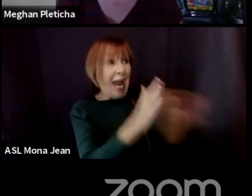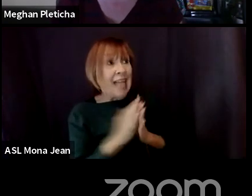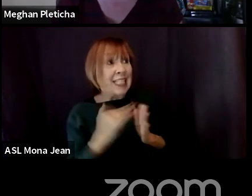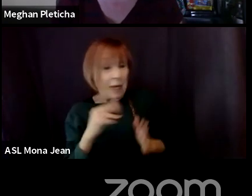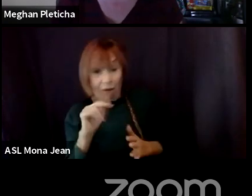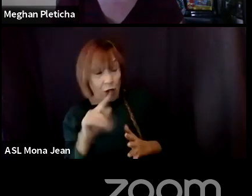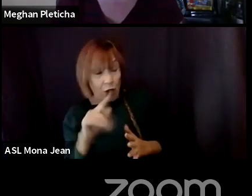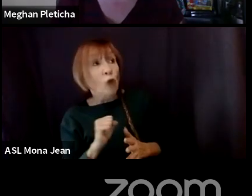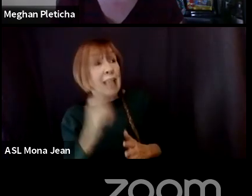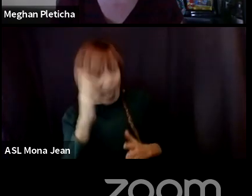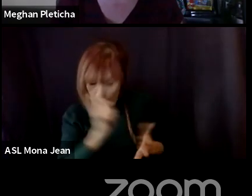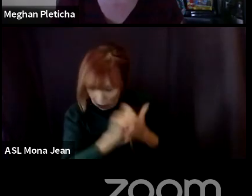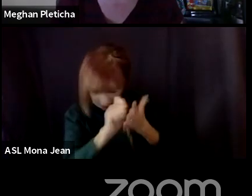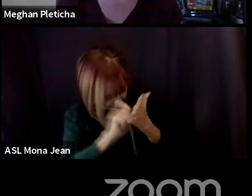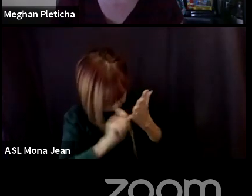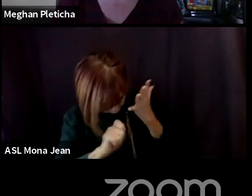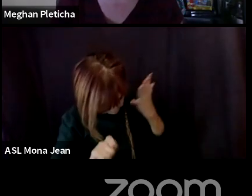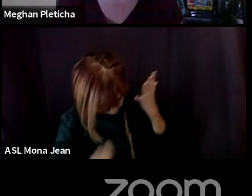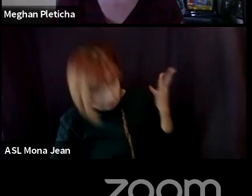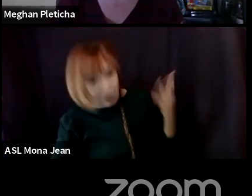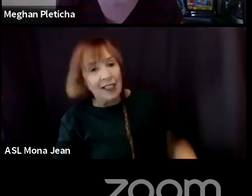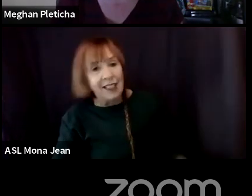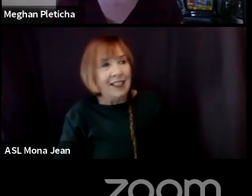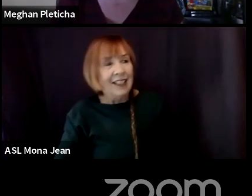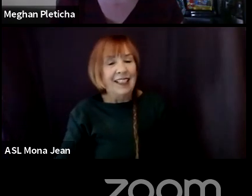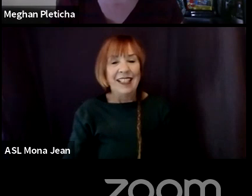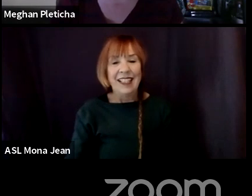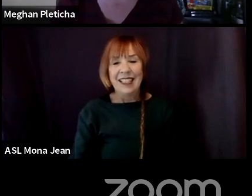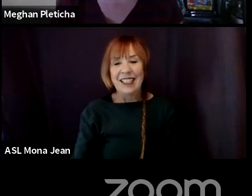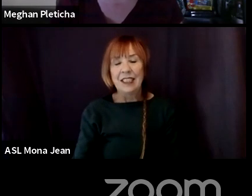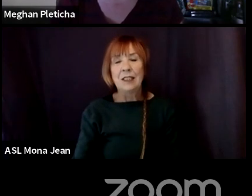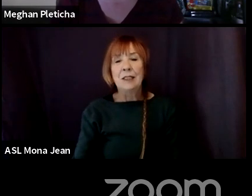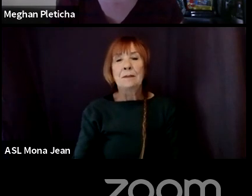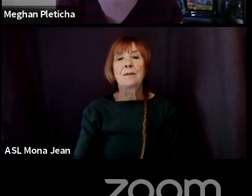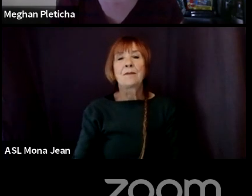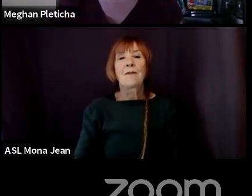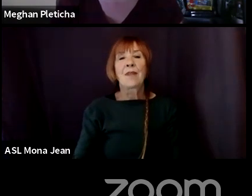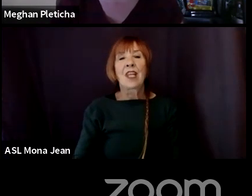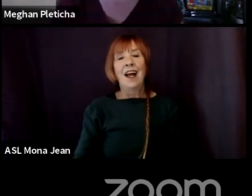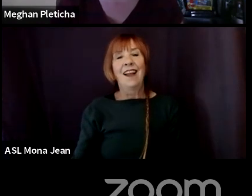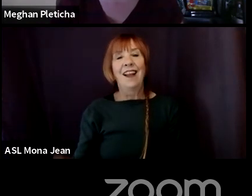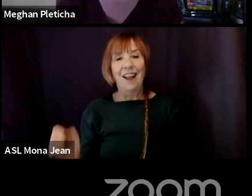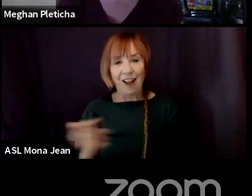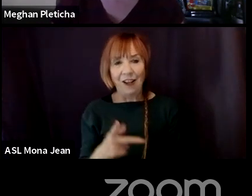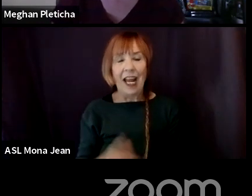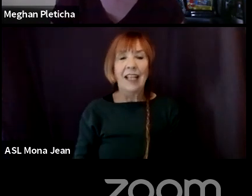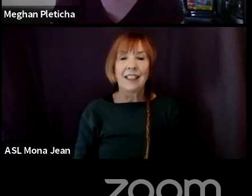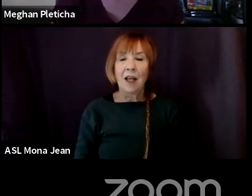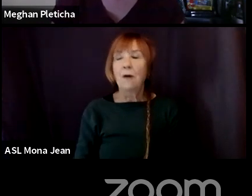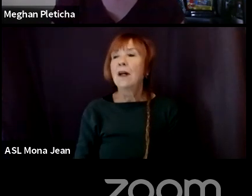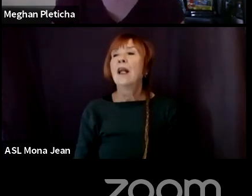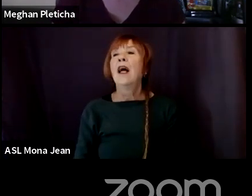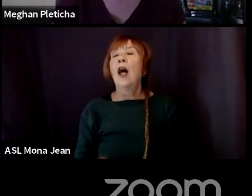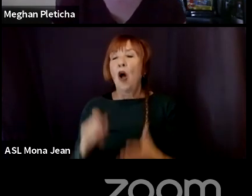Well, speaking of that Hilliard, Yeah. so eventually, all the writers are gonna be getting notes from different people, whether it's family members